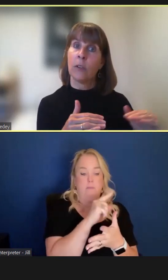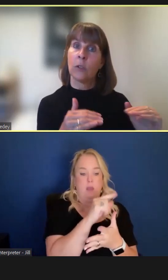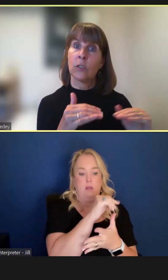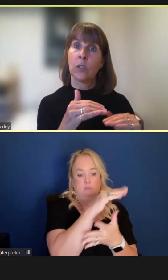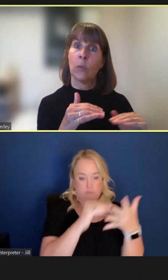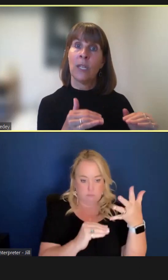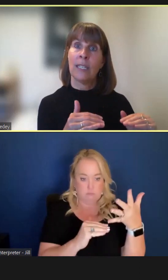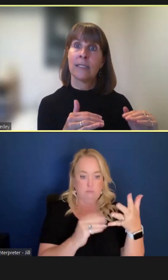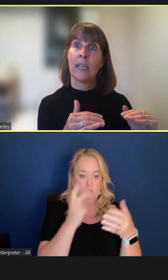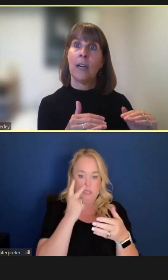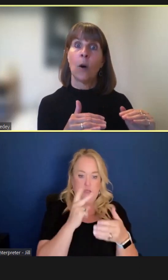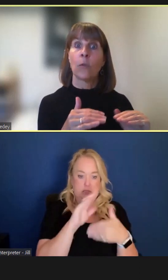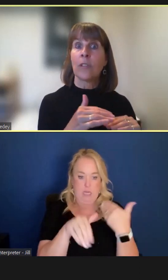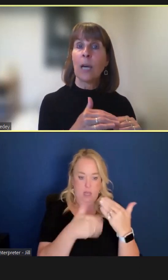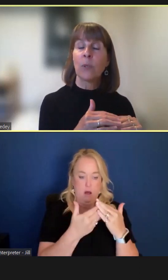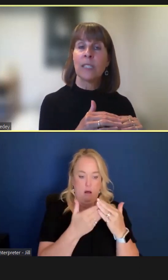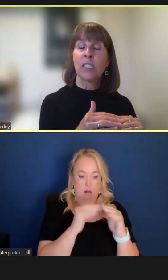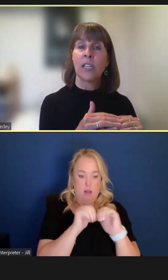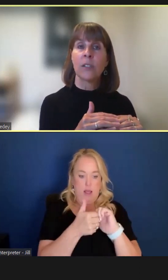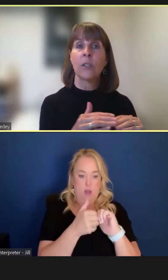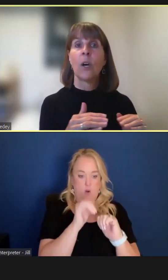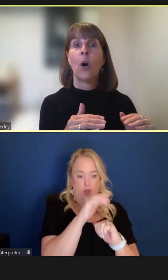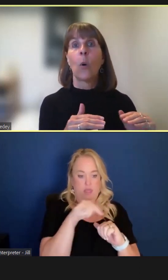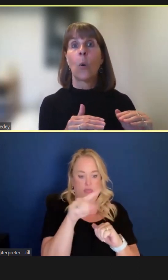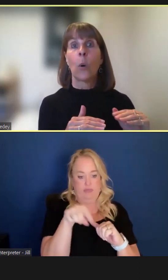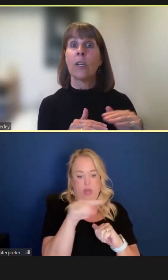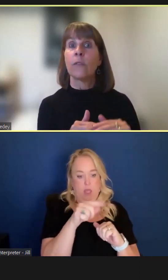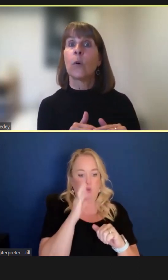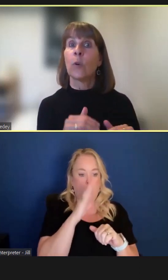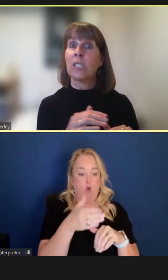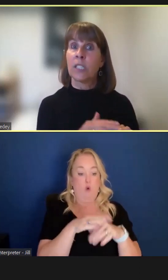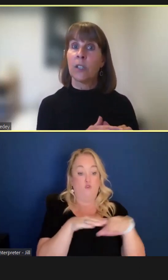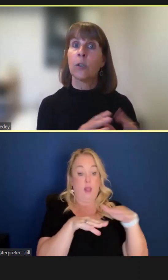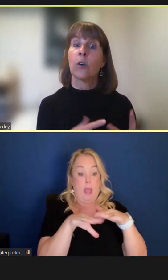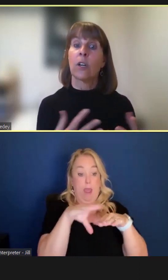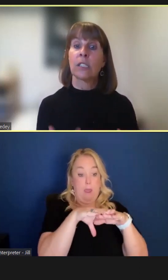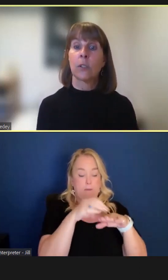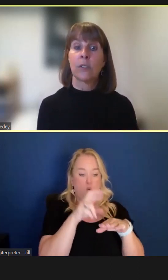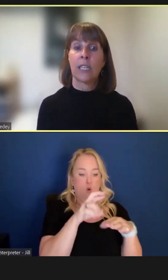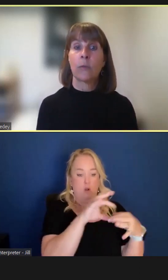those domains overlap with each other or inform each other or are associated with